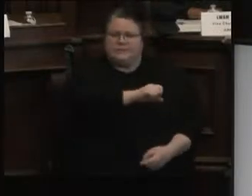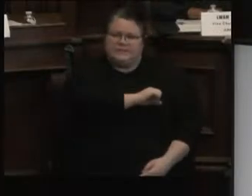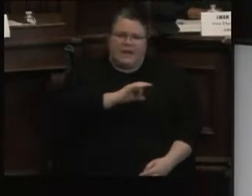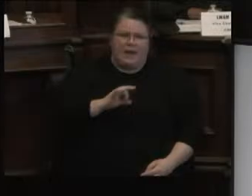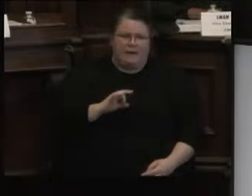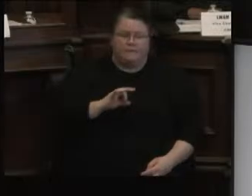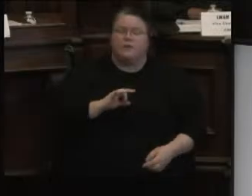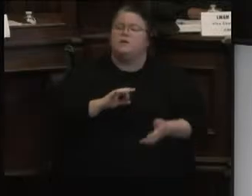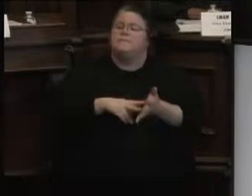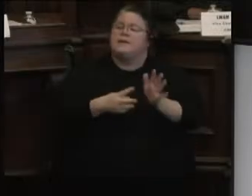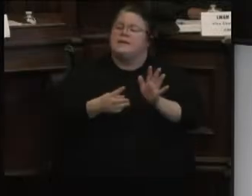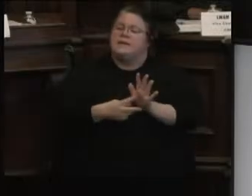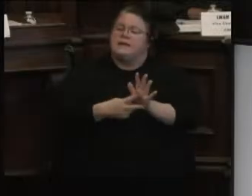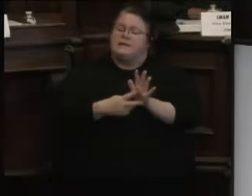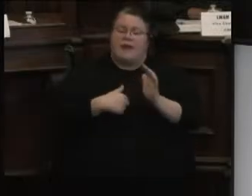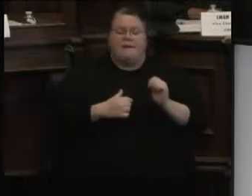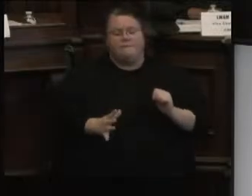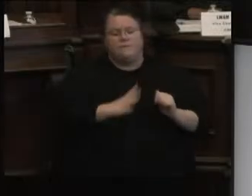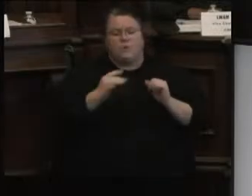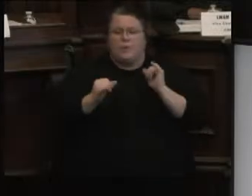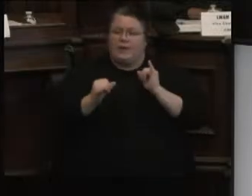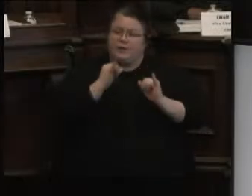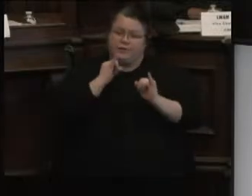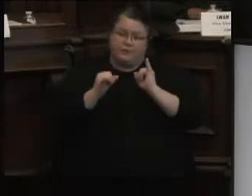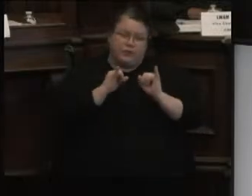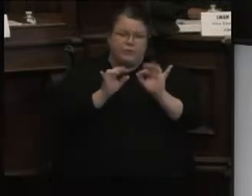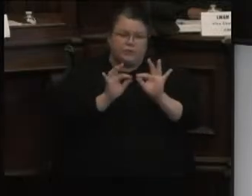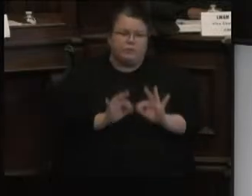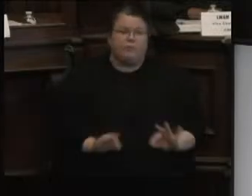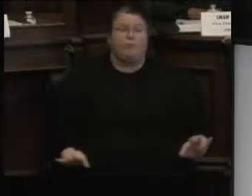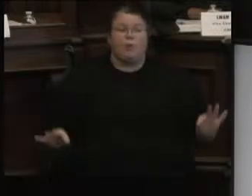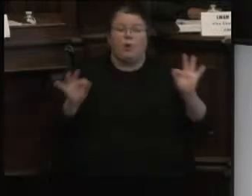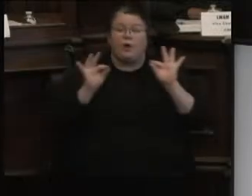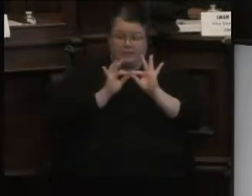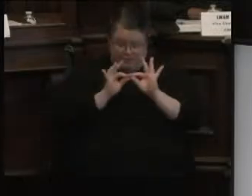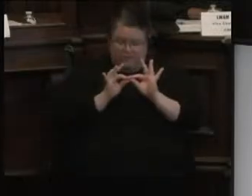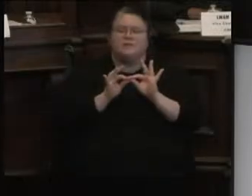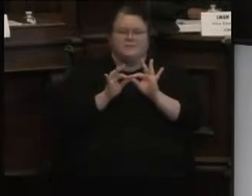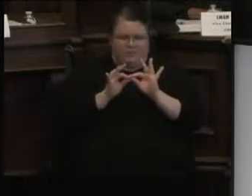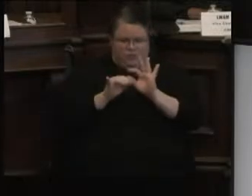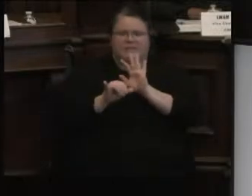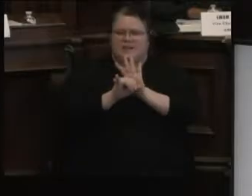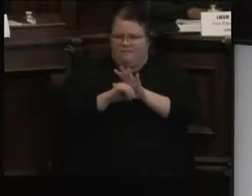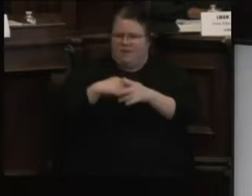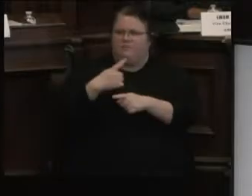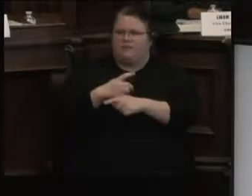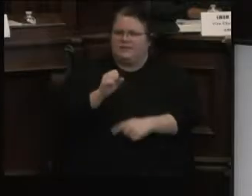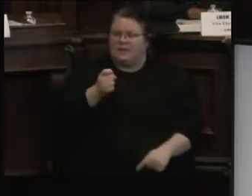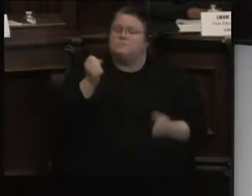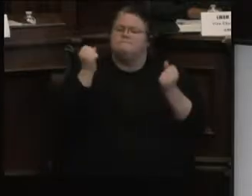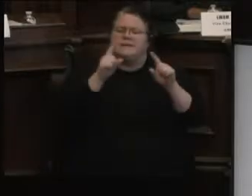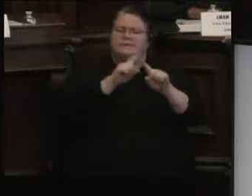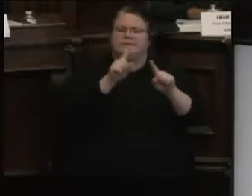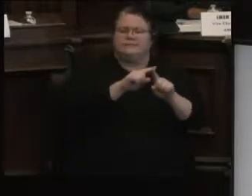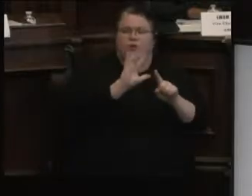obviously the presentation was done for the staff. So when they have a interview, they